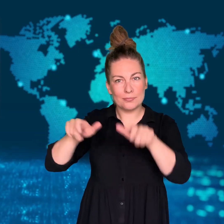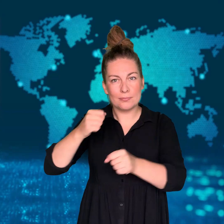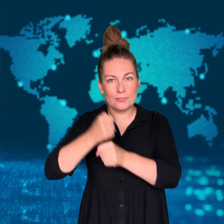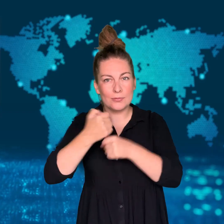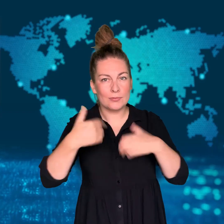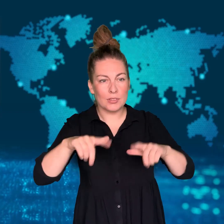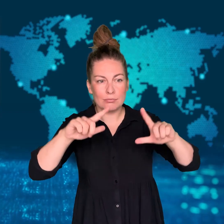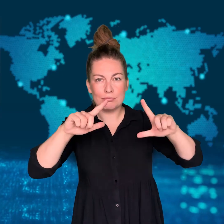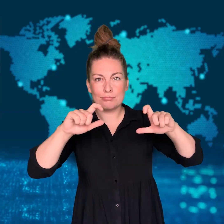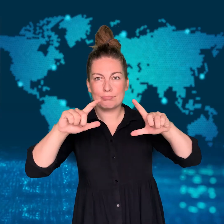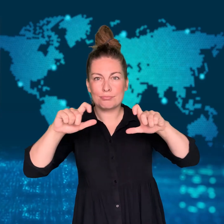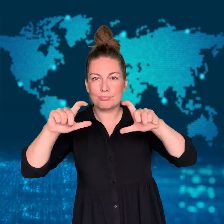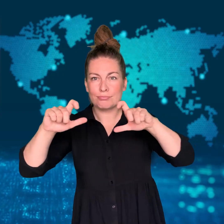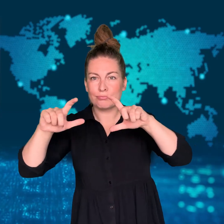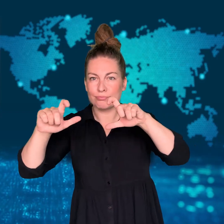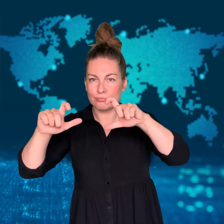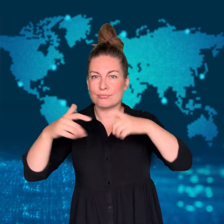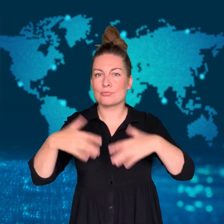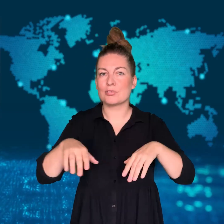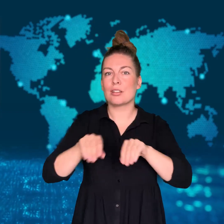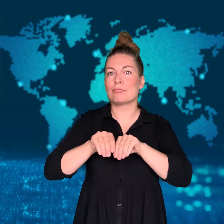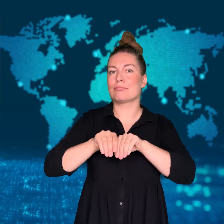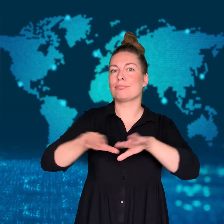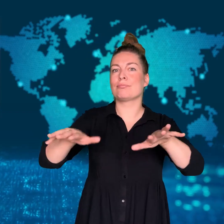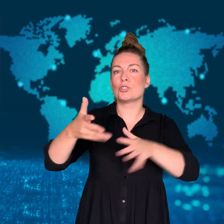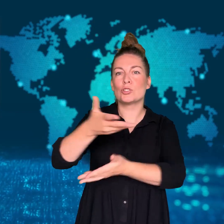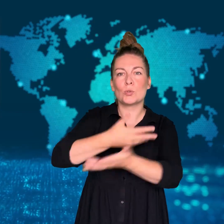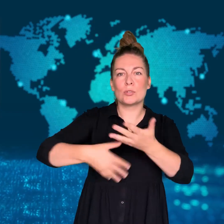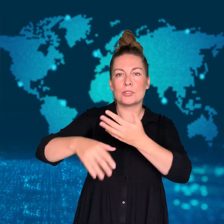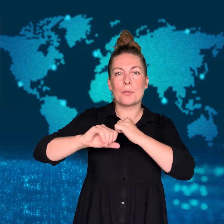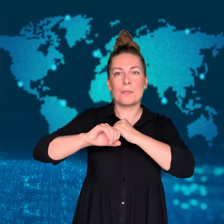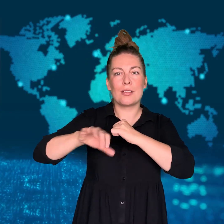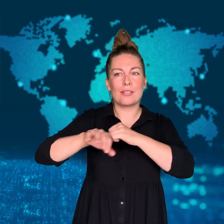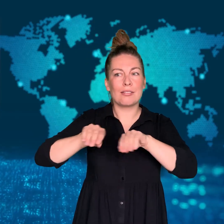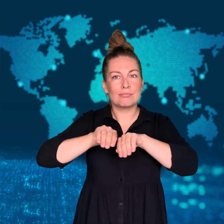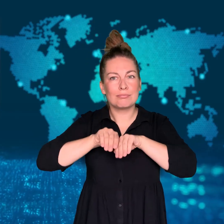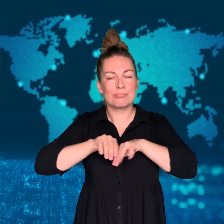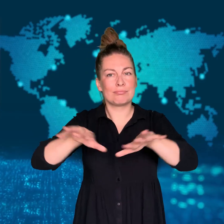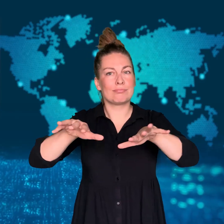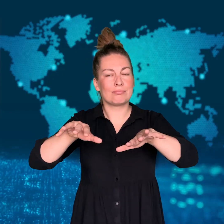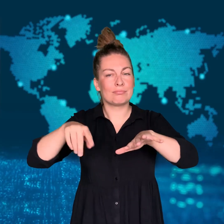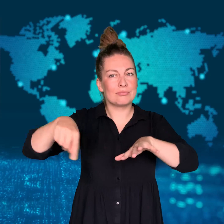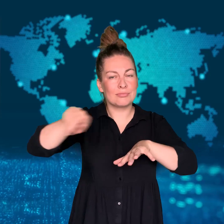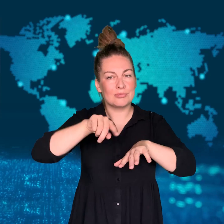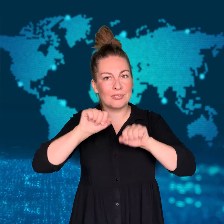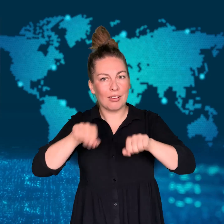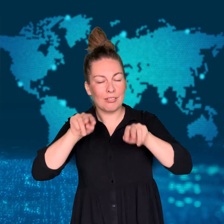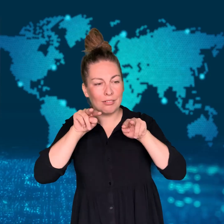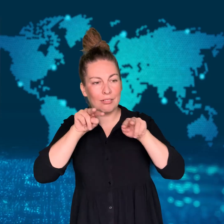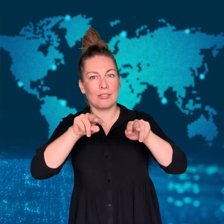the Coast Guard on social media.